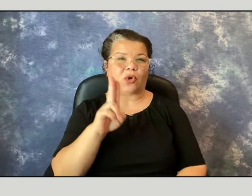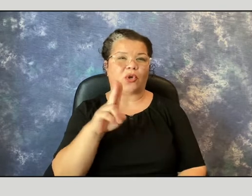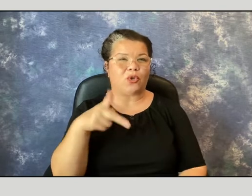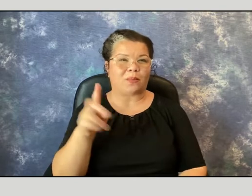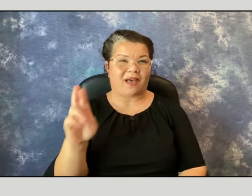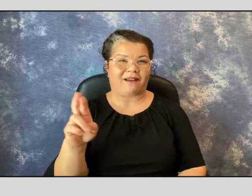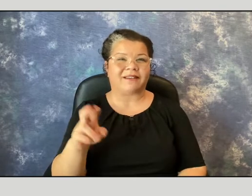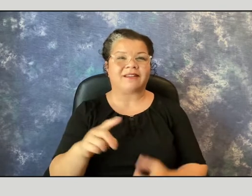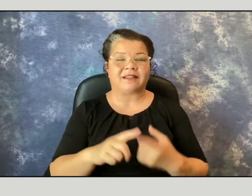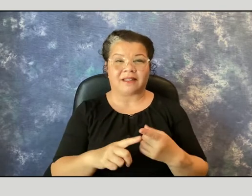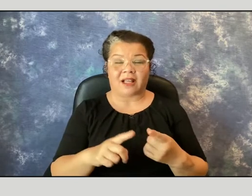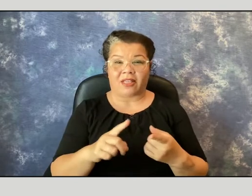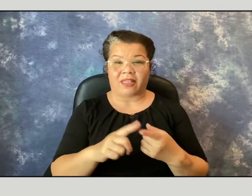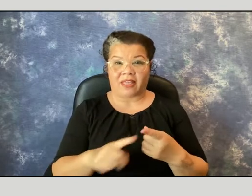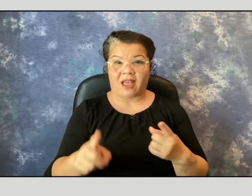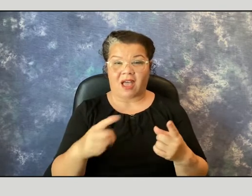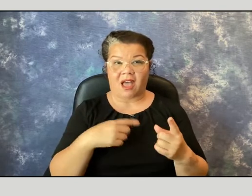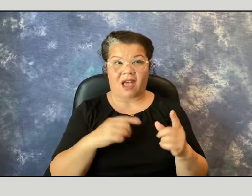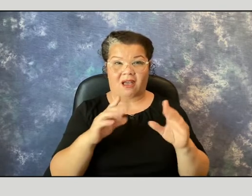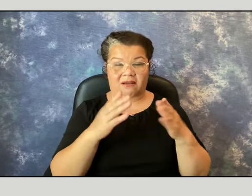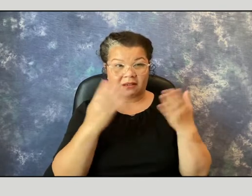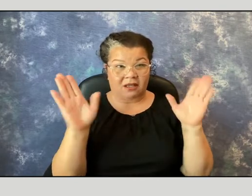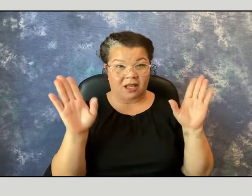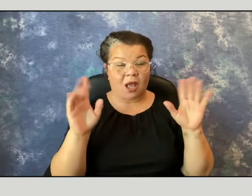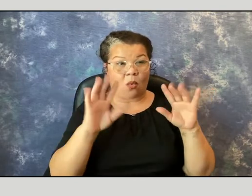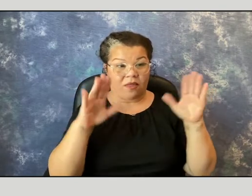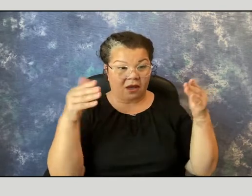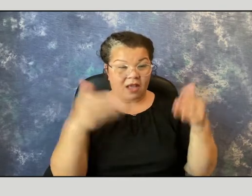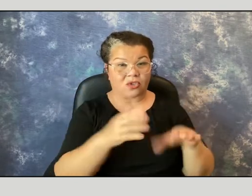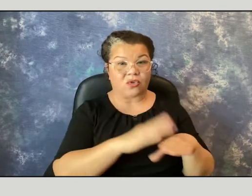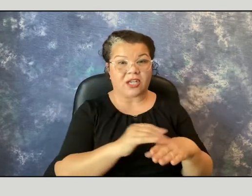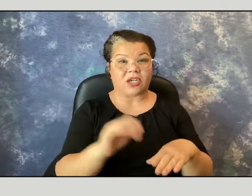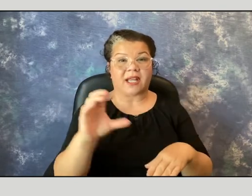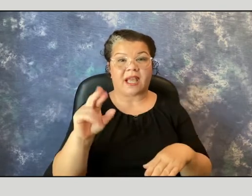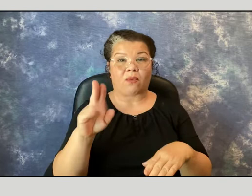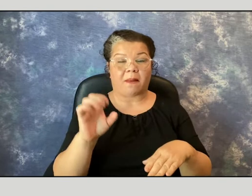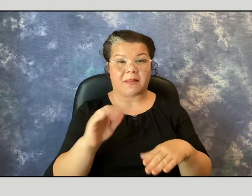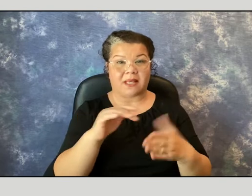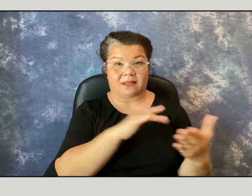with a concentration in Caribbean studies. So from the moment I was an undergrad,